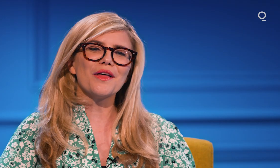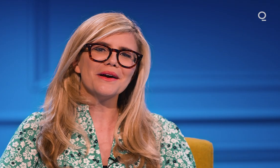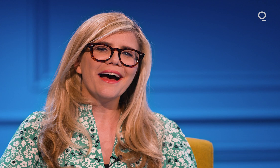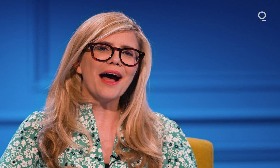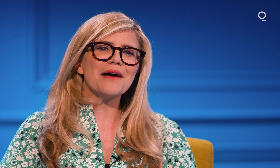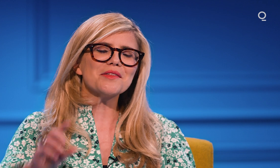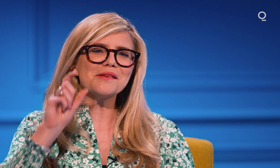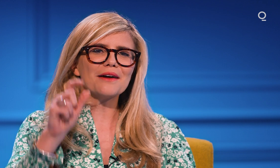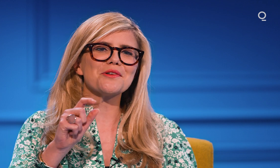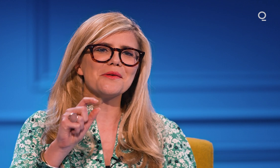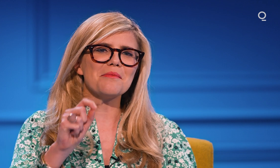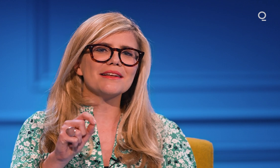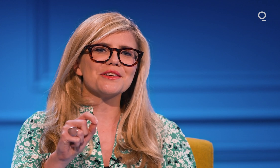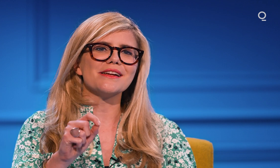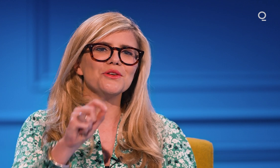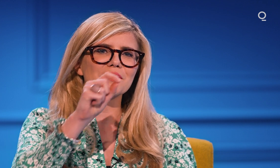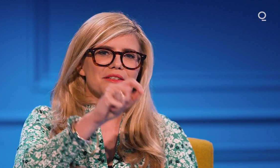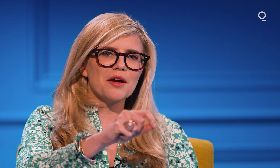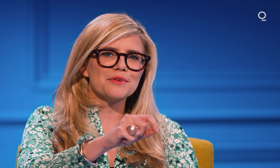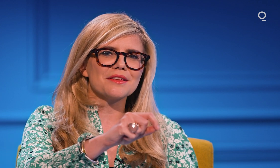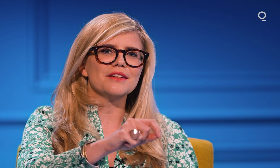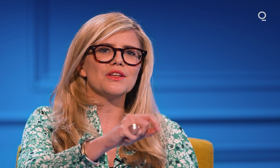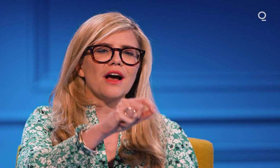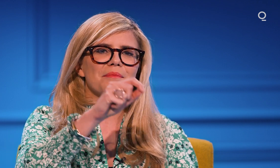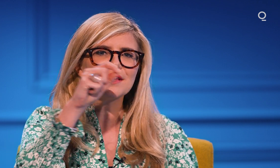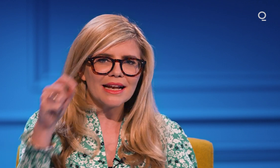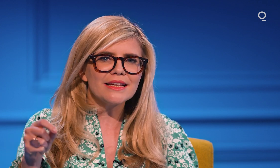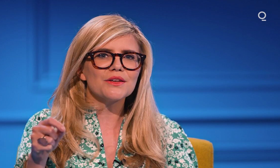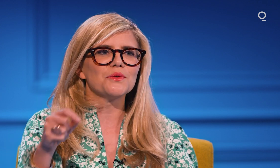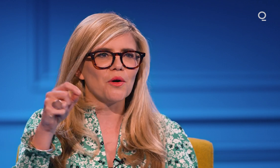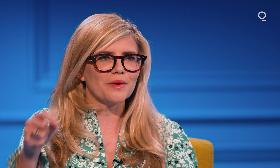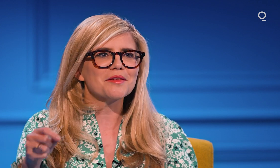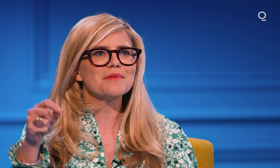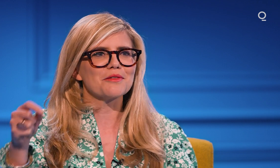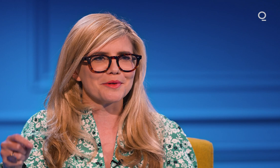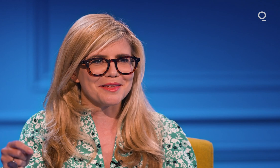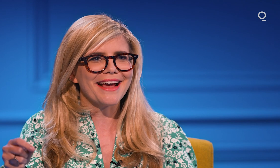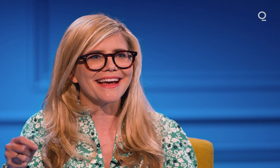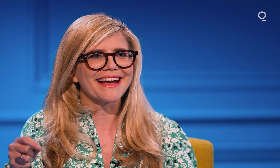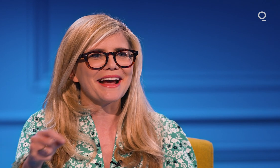Although I'm also now trying to imagine your interpreter telling you what Will Smith was saying